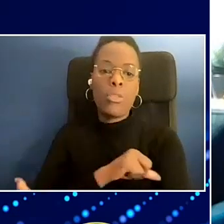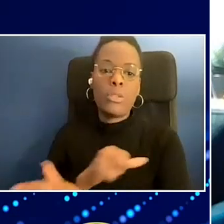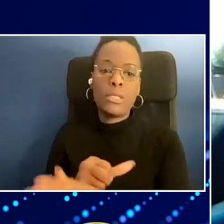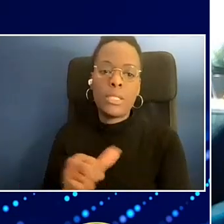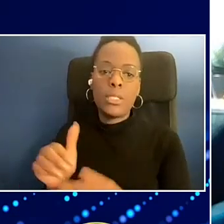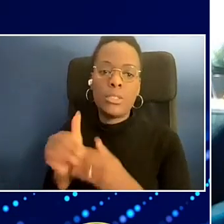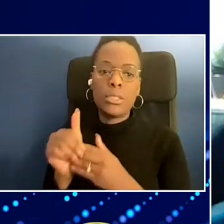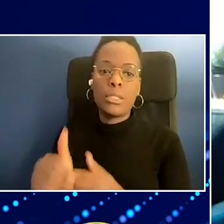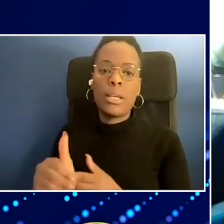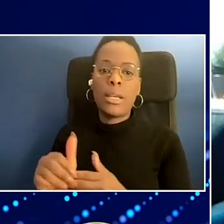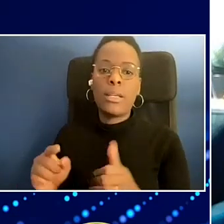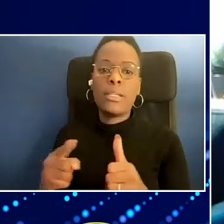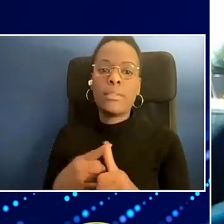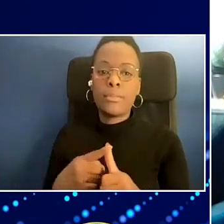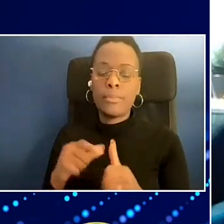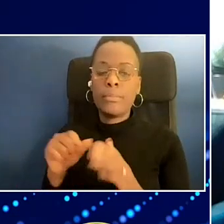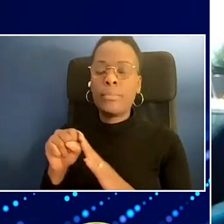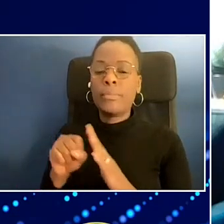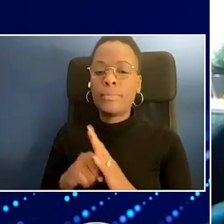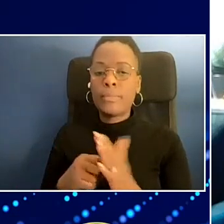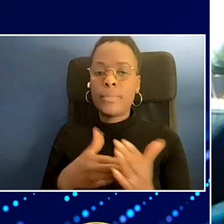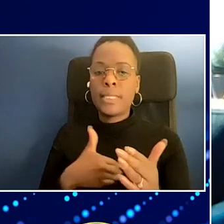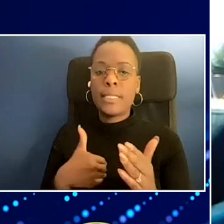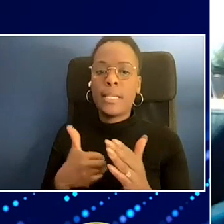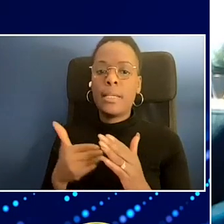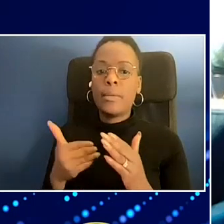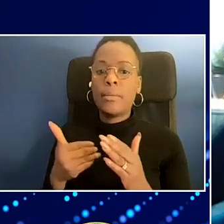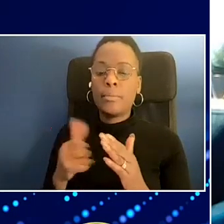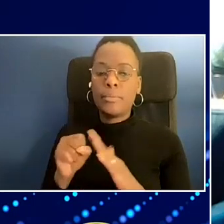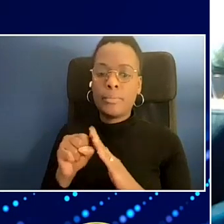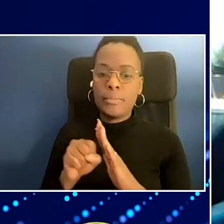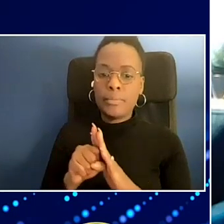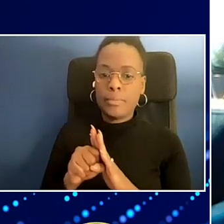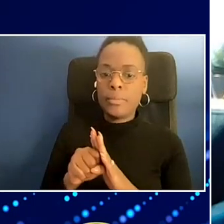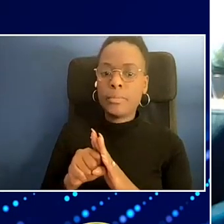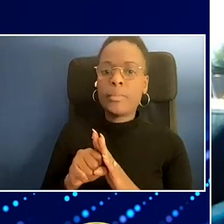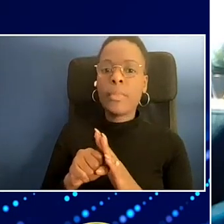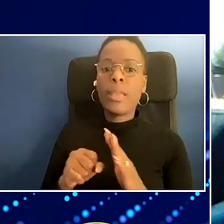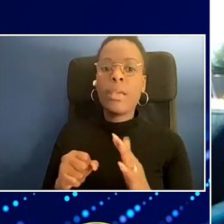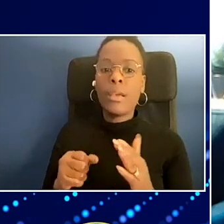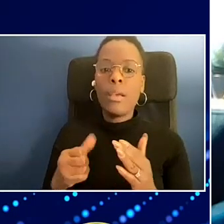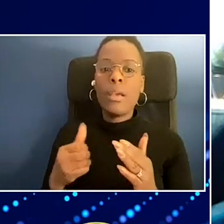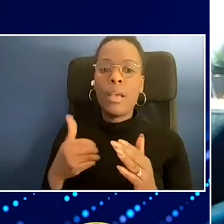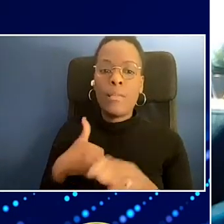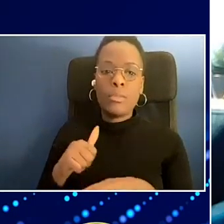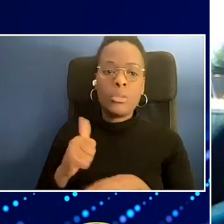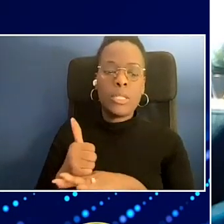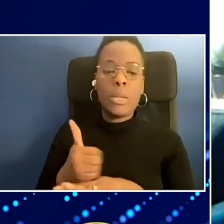entity to oversee SARA-participating institutions. These entities employ experienced staff members who conduct